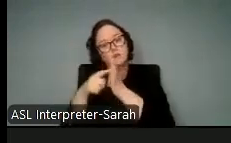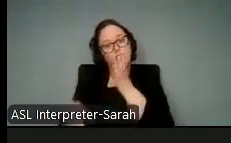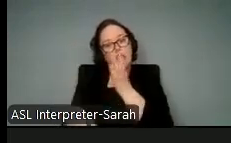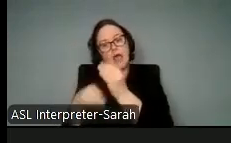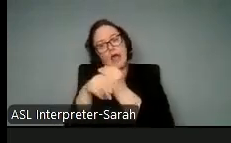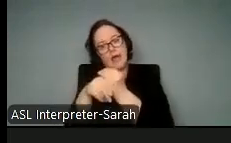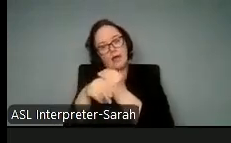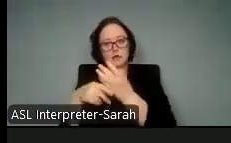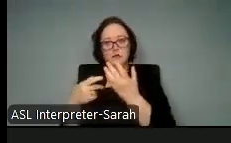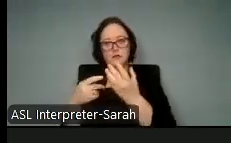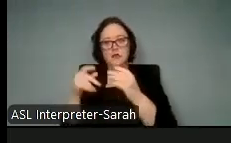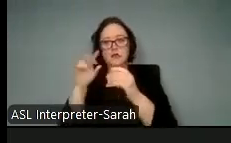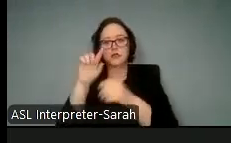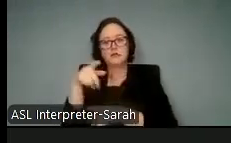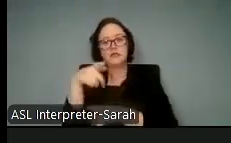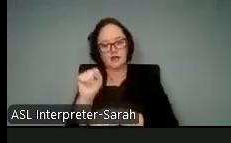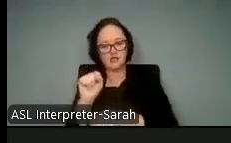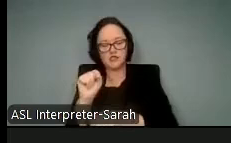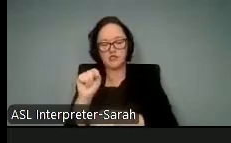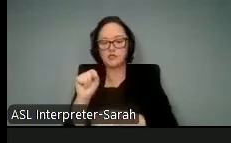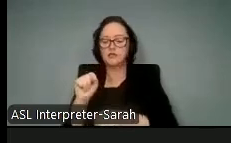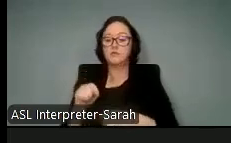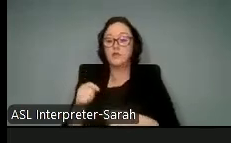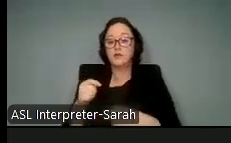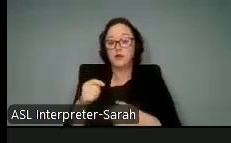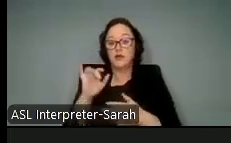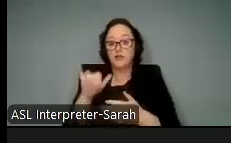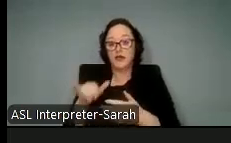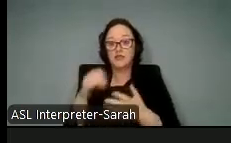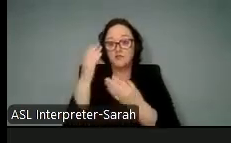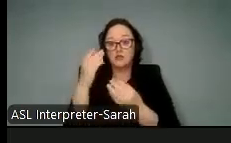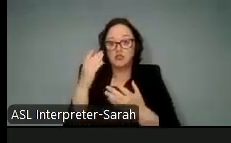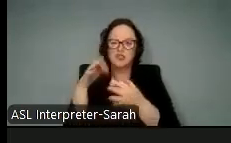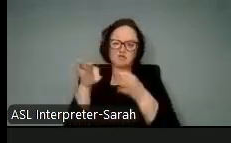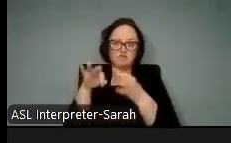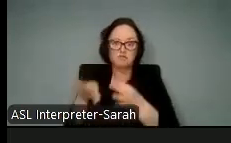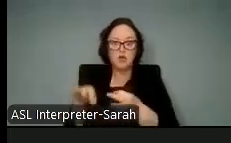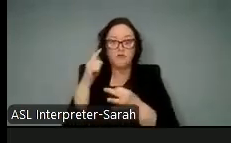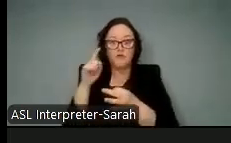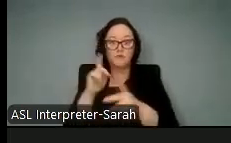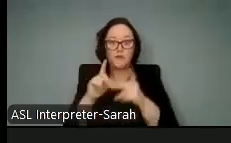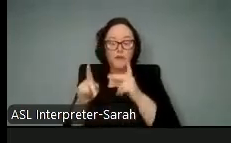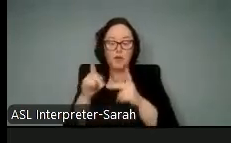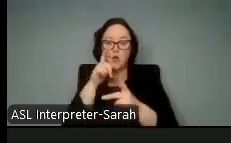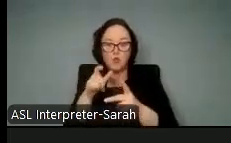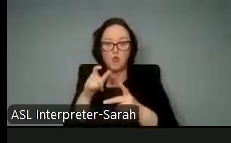those are extra instructions for someone who can't see, they're not instructions for someone who can see and it's distracting for someone who can see.